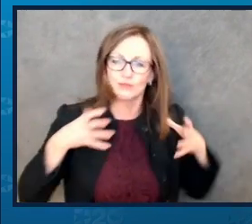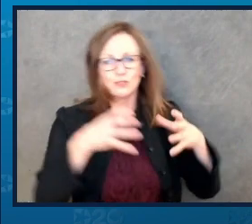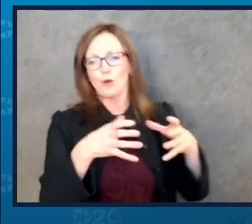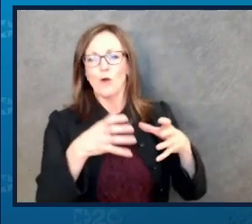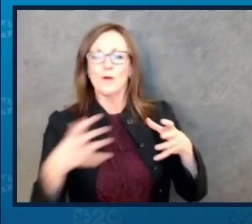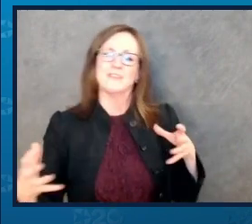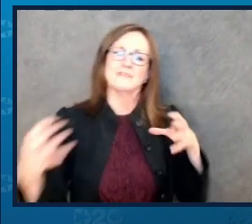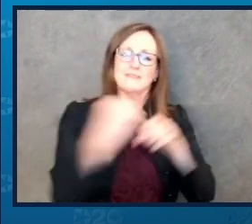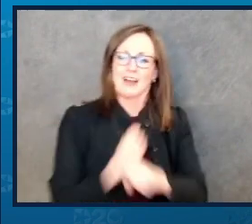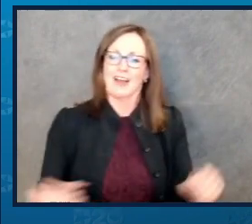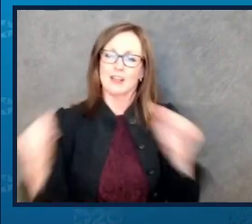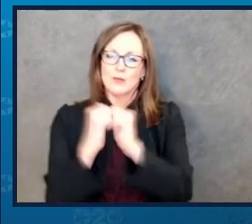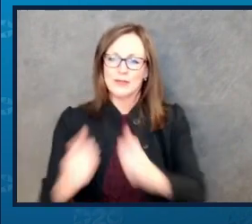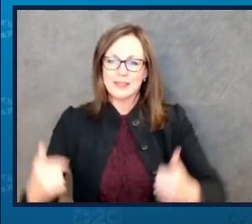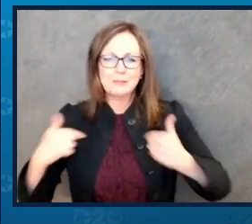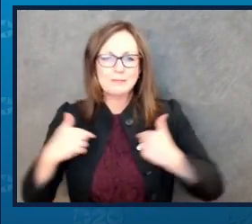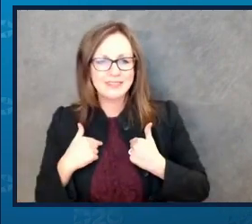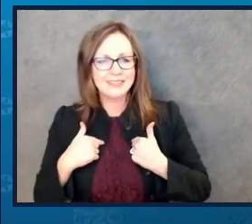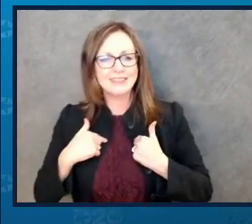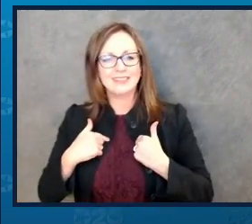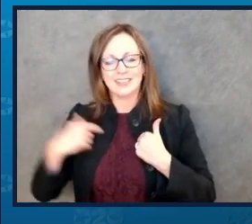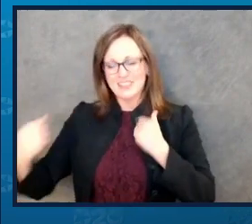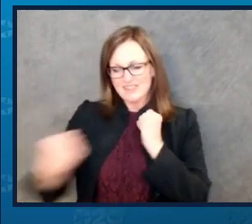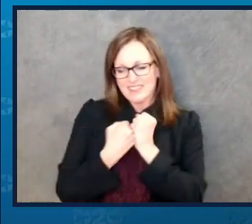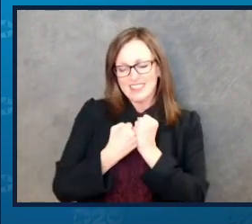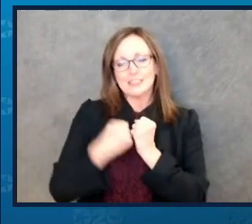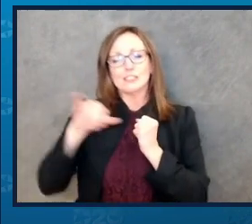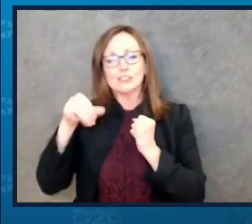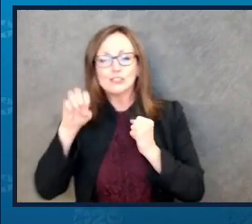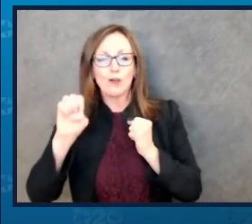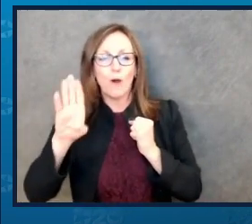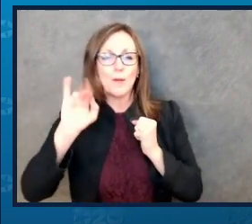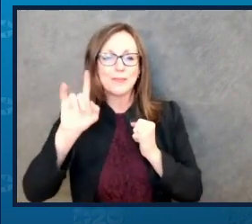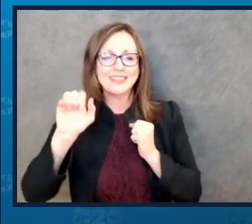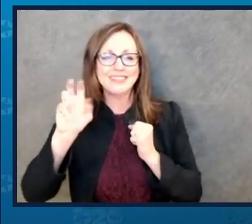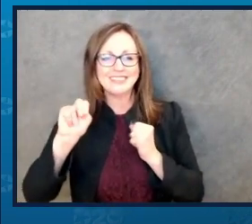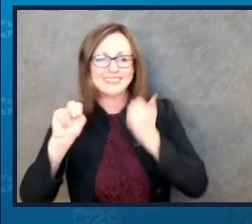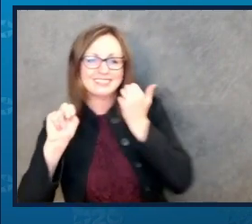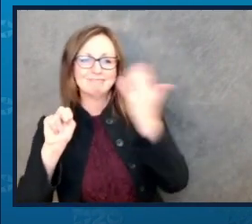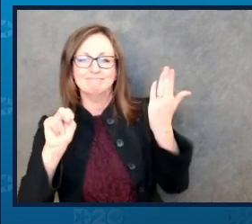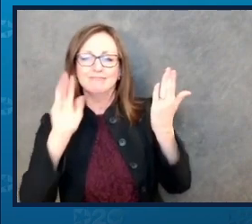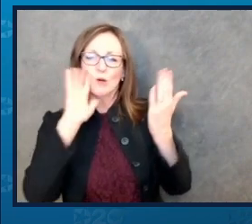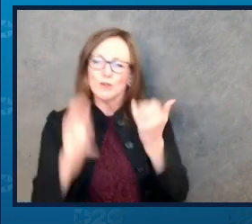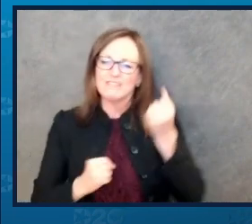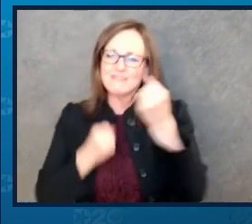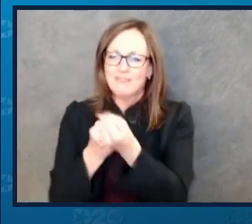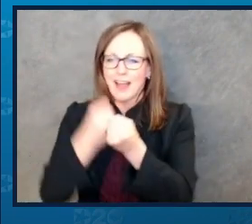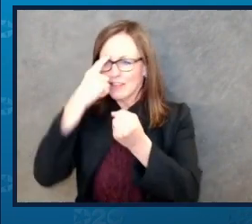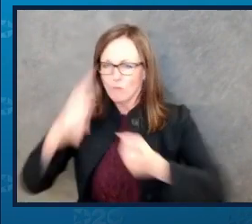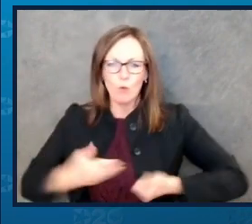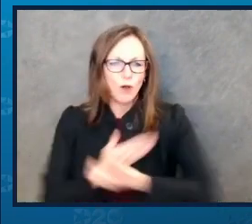HE WILL BE THERE FOR YOU, TOO.